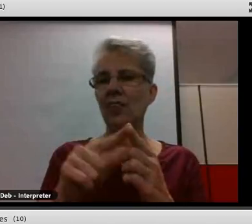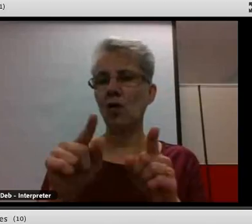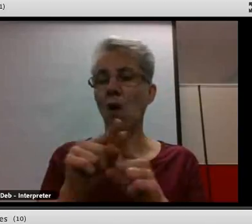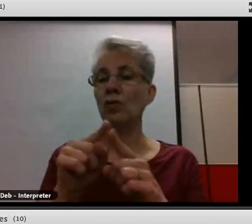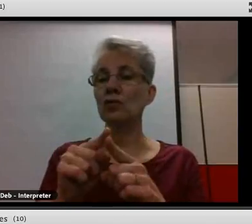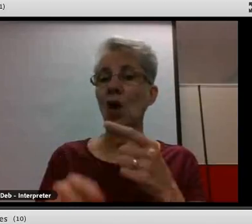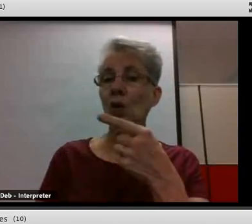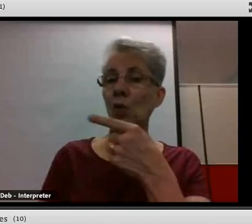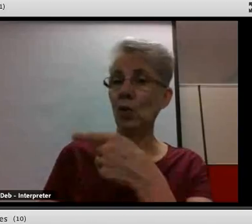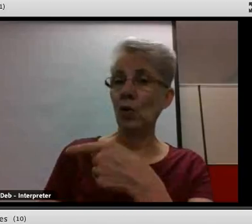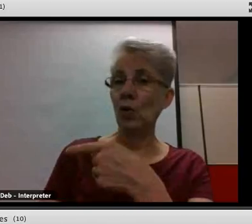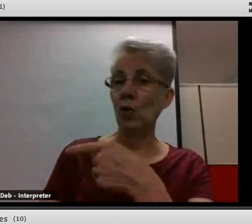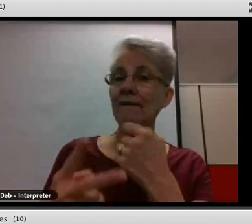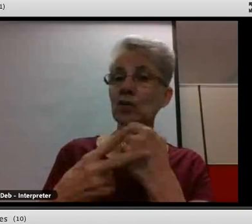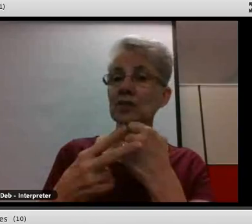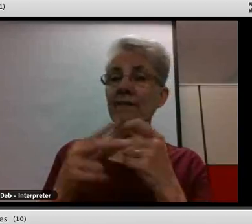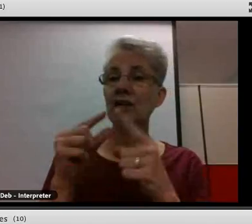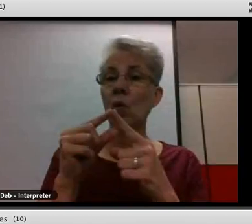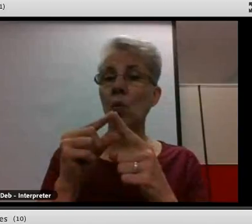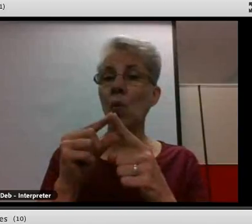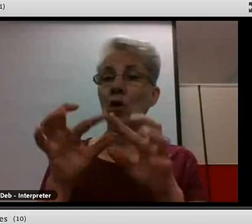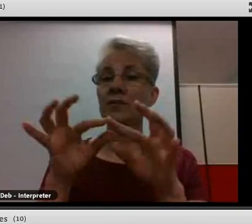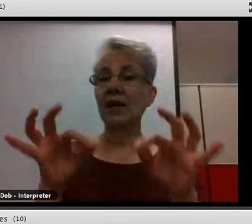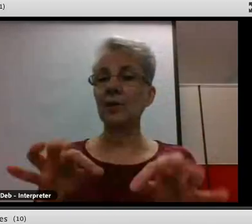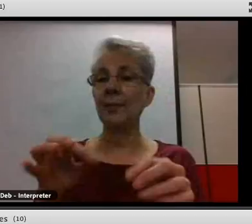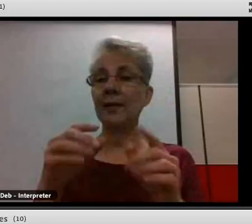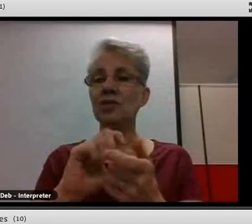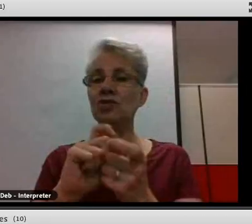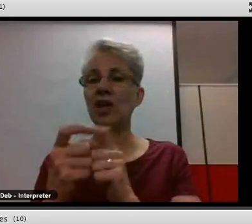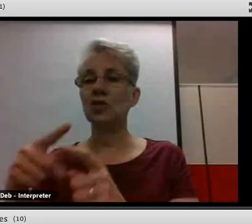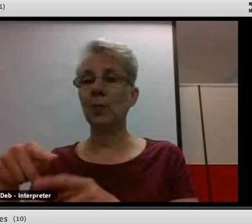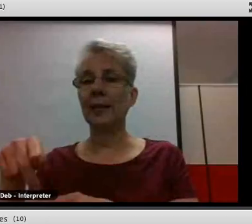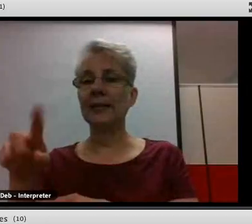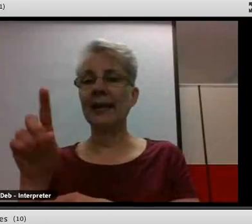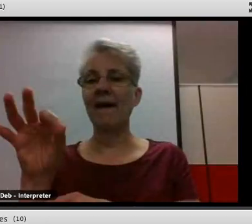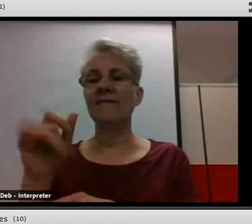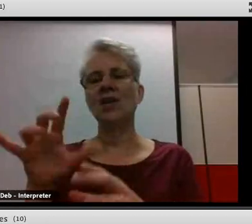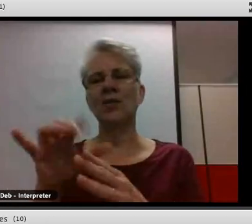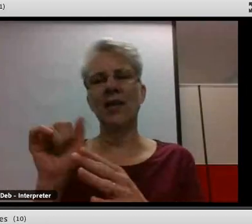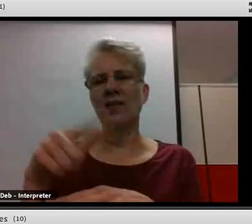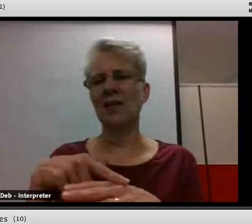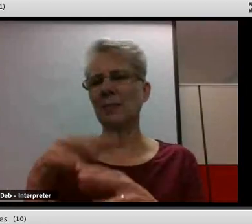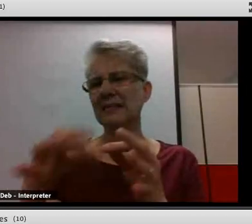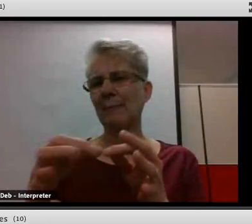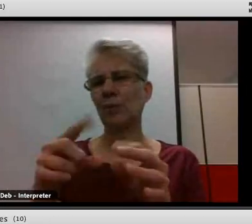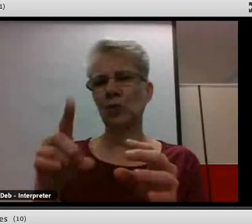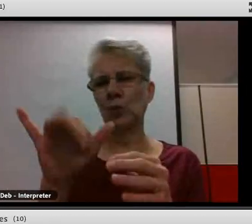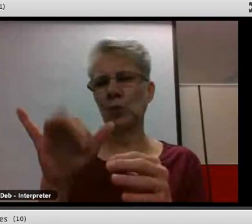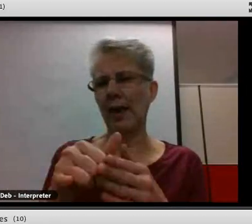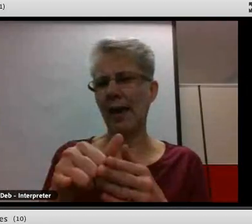that I didn't have to do anything other than install it into Chrome